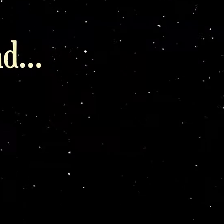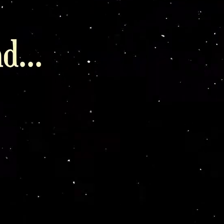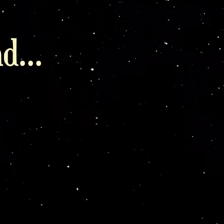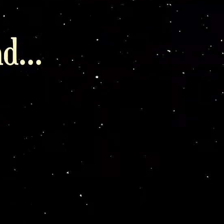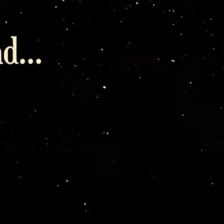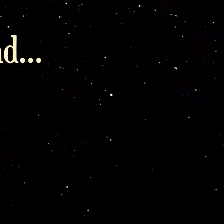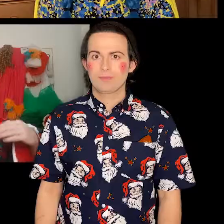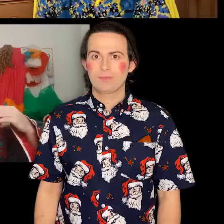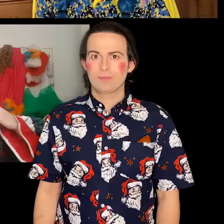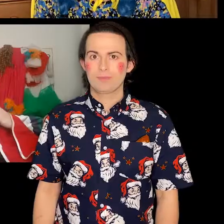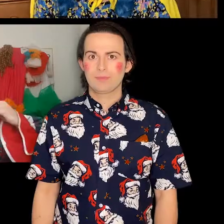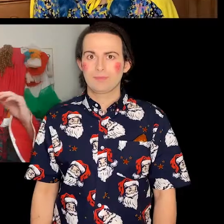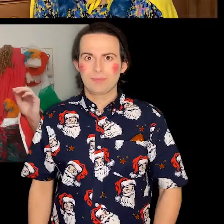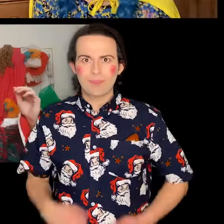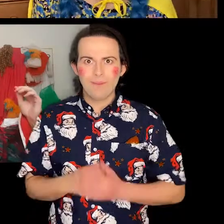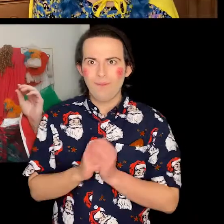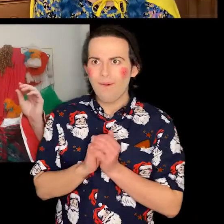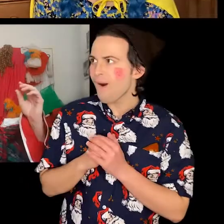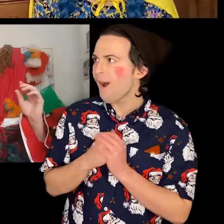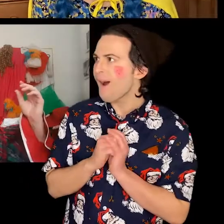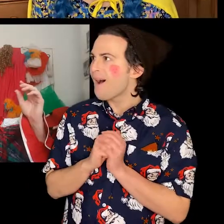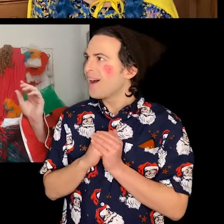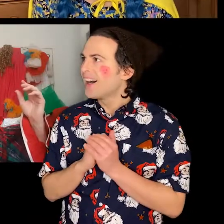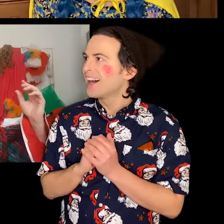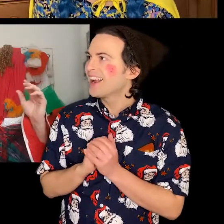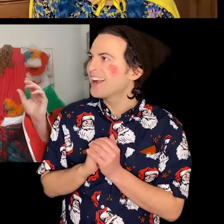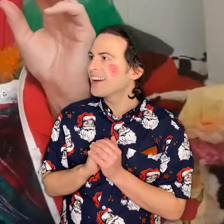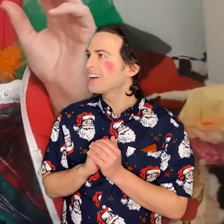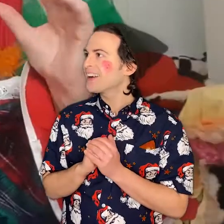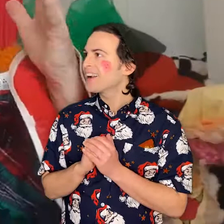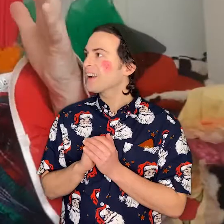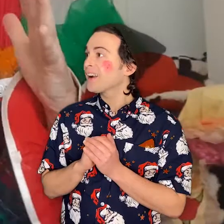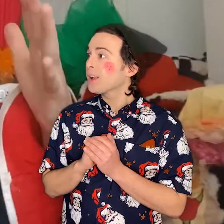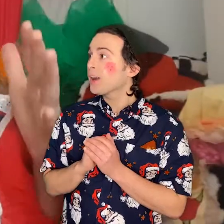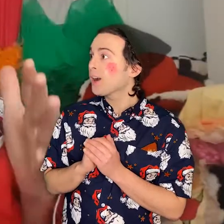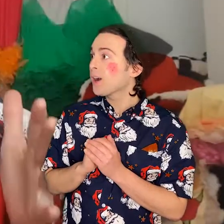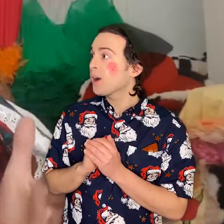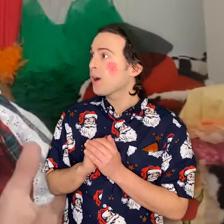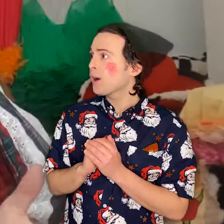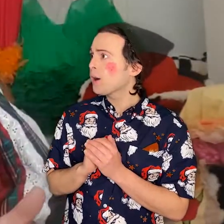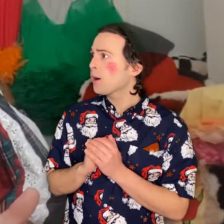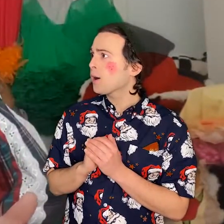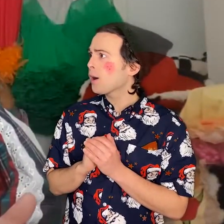Carina – Eh, Helen, what are you wearing? Helen – Oh, this old thing?